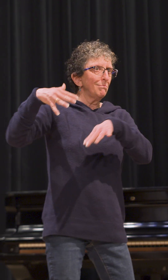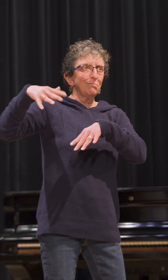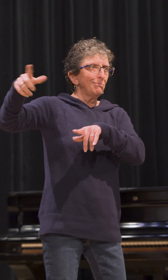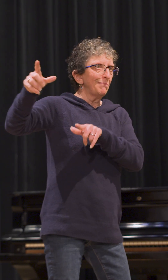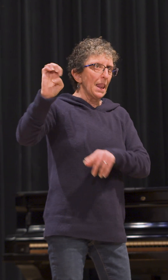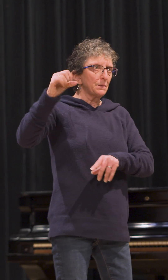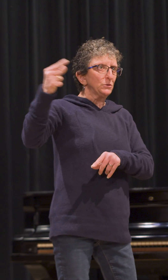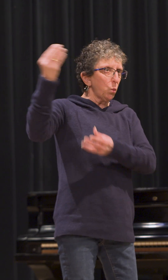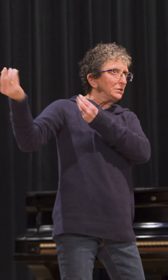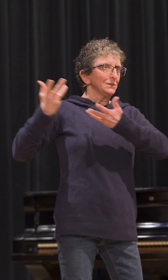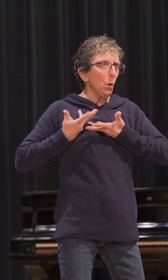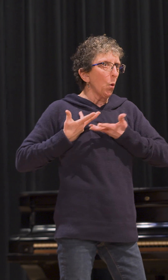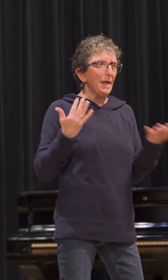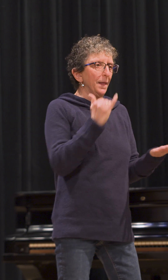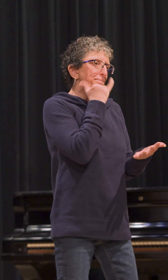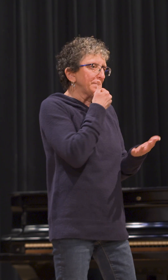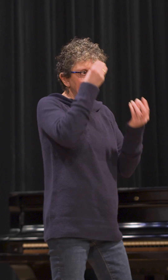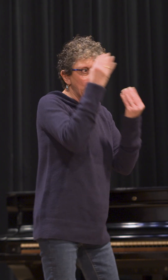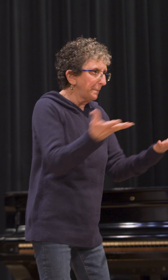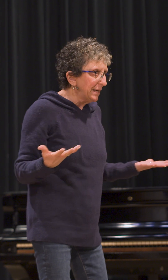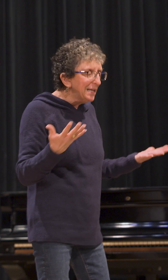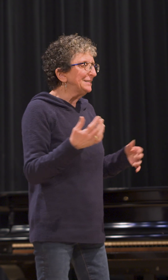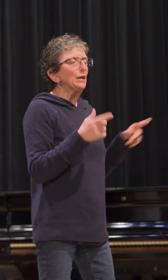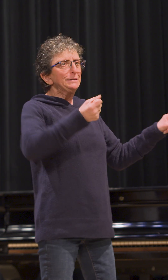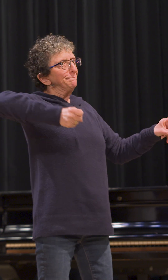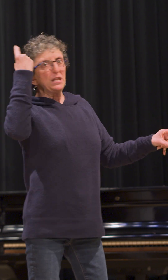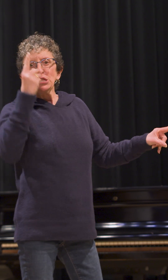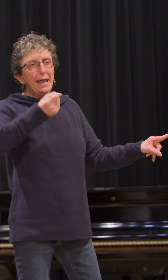about the comments I made about your mother because that's what Elizabeth